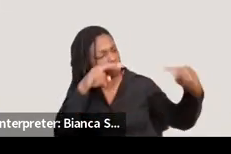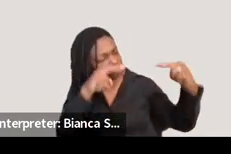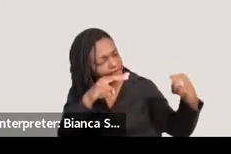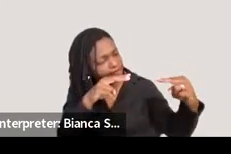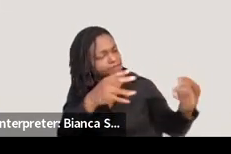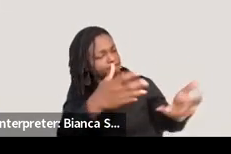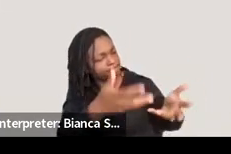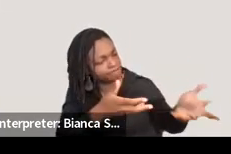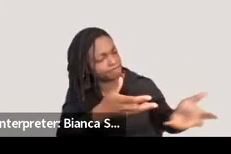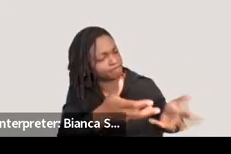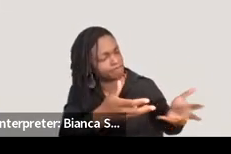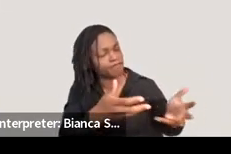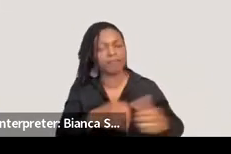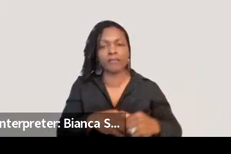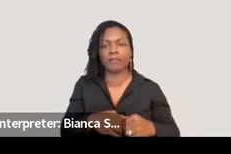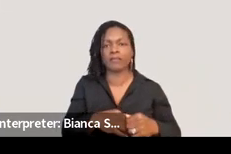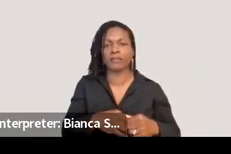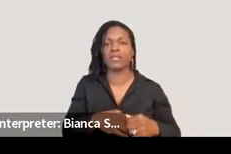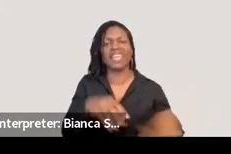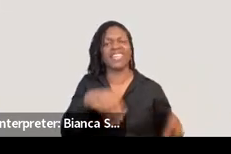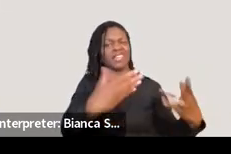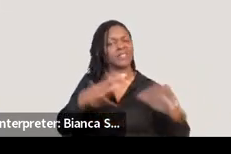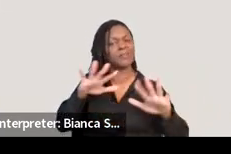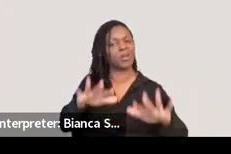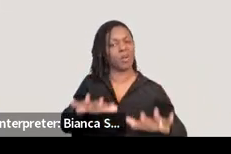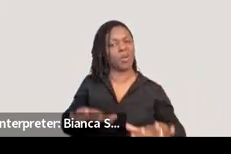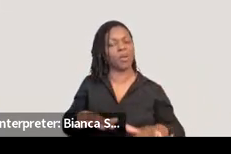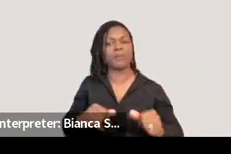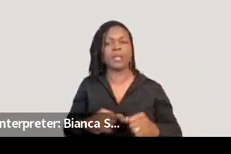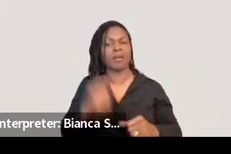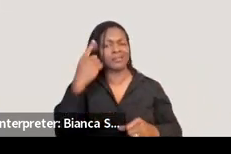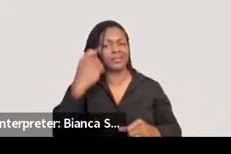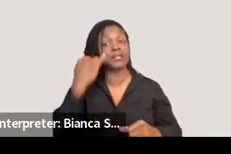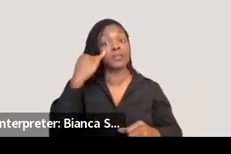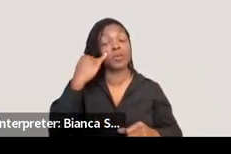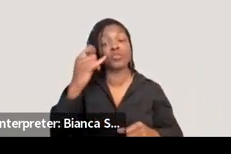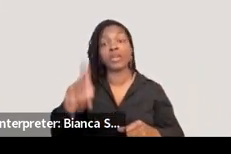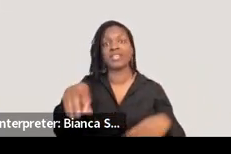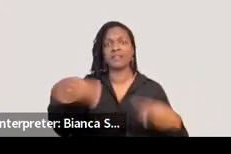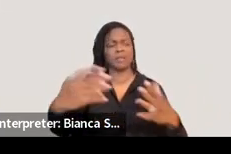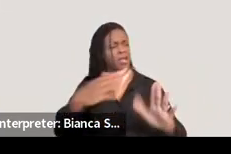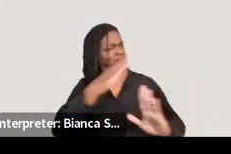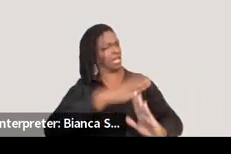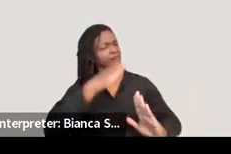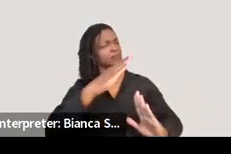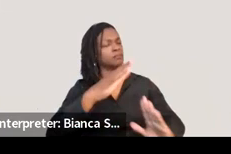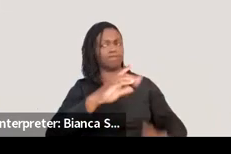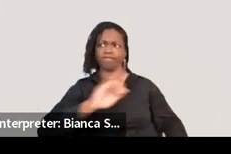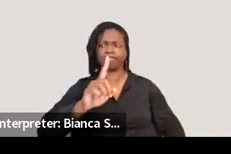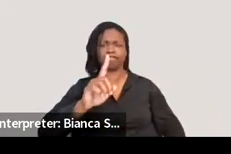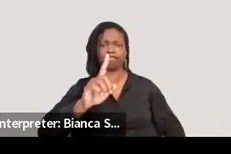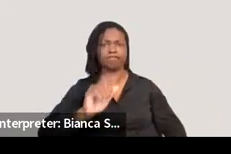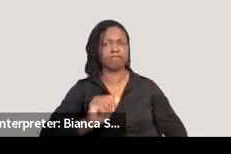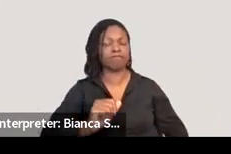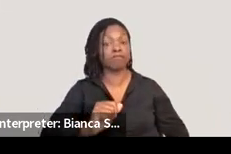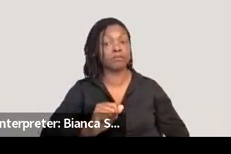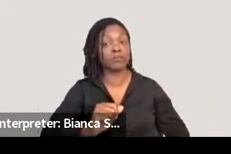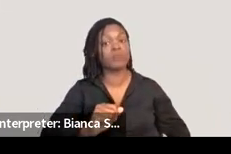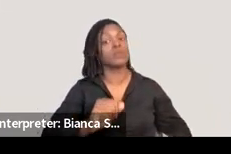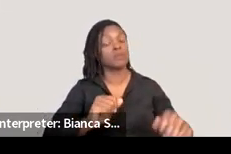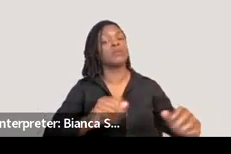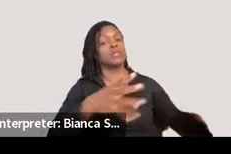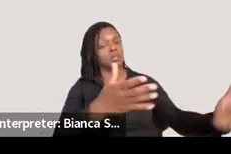Your child in time out, right? Because of something that they've done, but also use that time to speak with them about why, how long it will be.